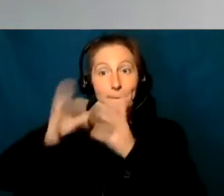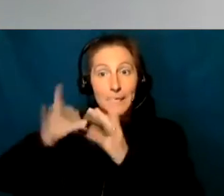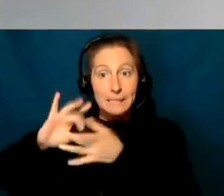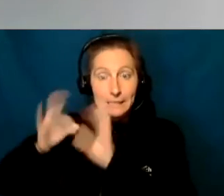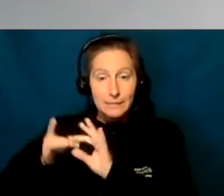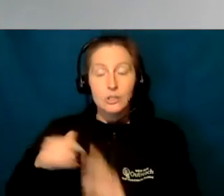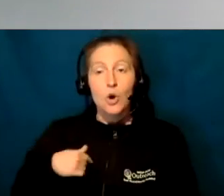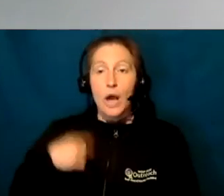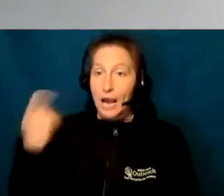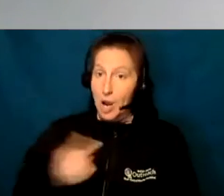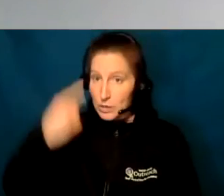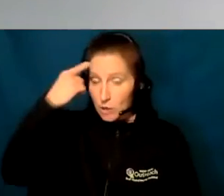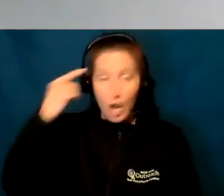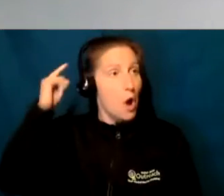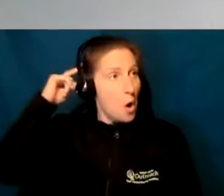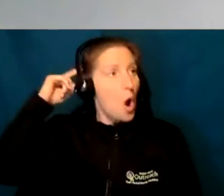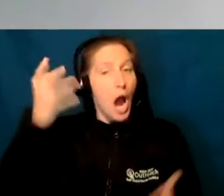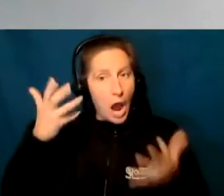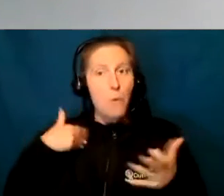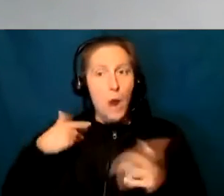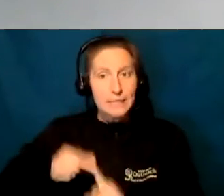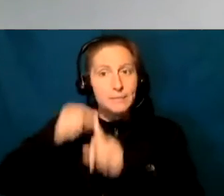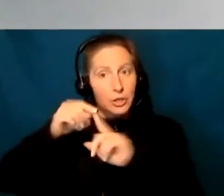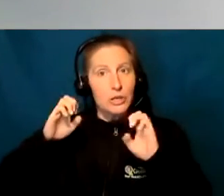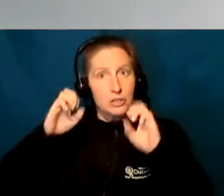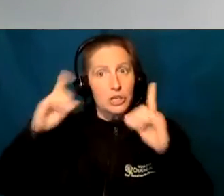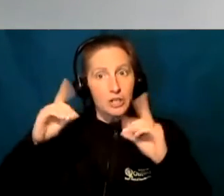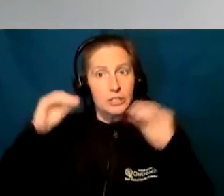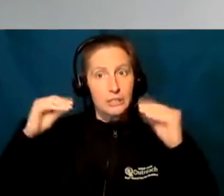education teacher. And then seventh or eighth grade,